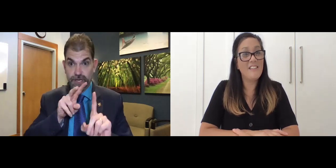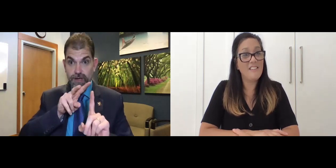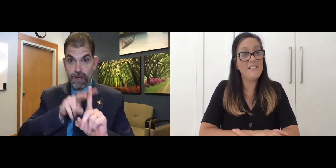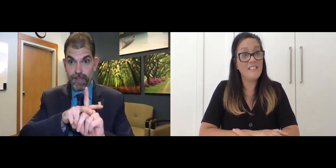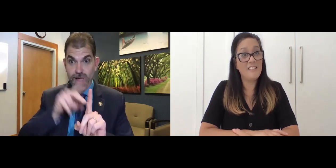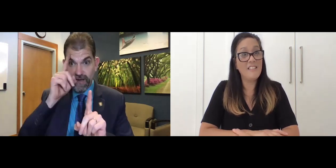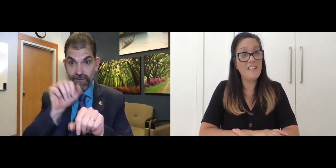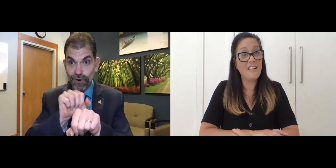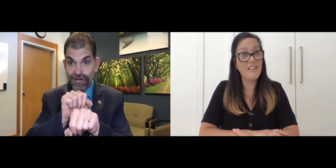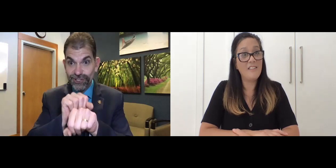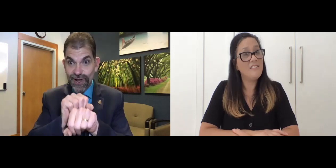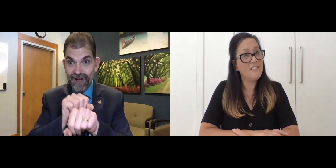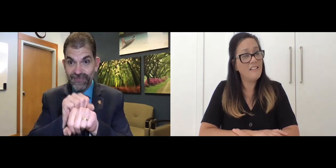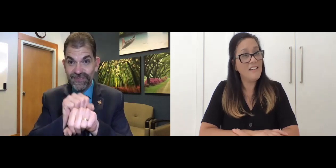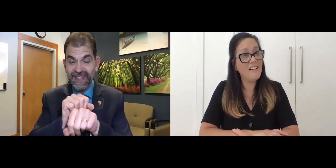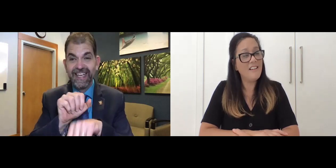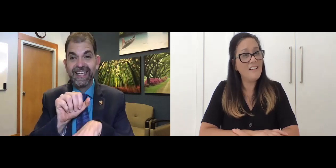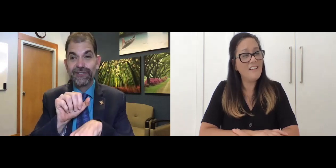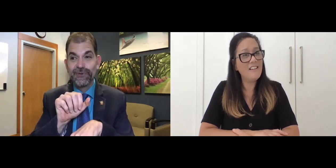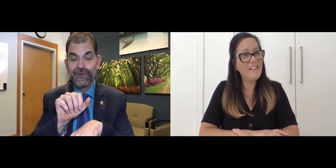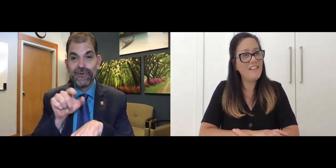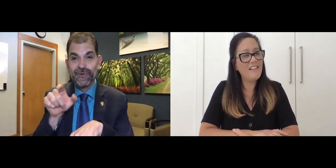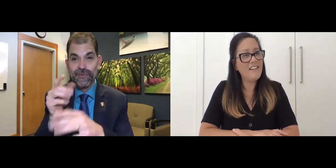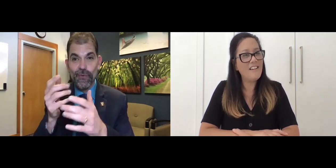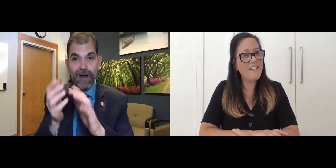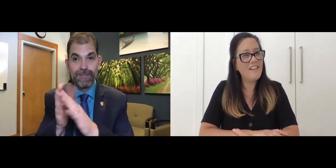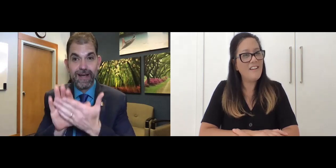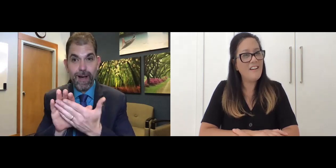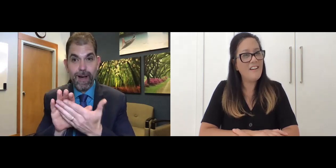this was actually a hearing person applying for a job